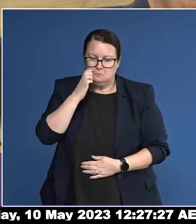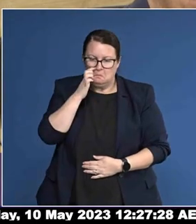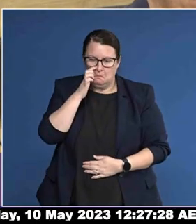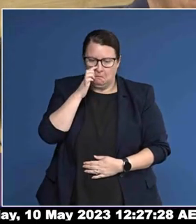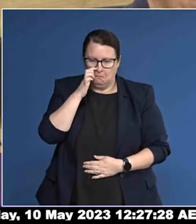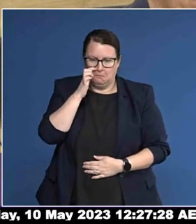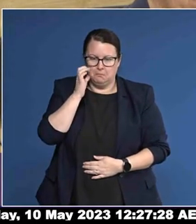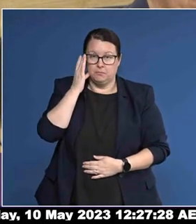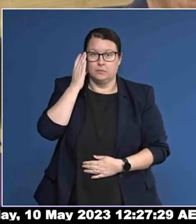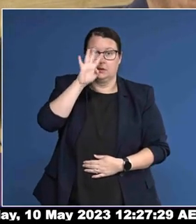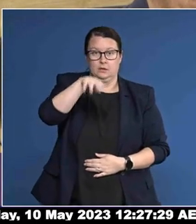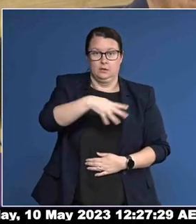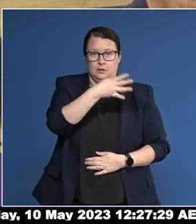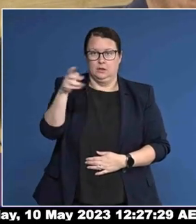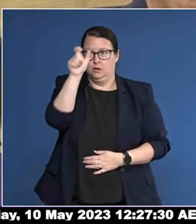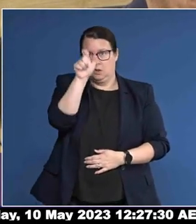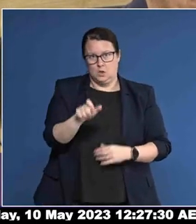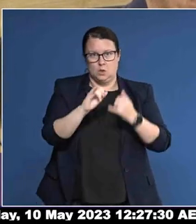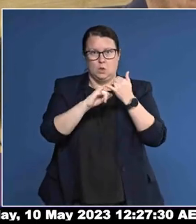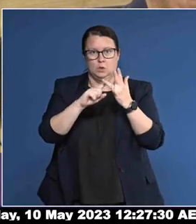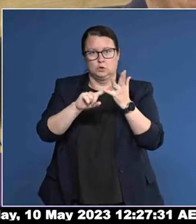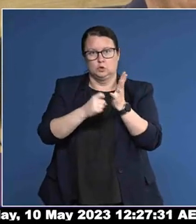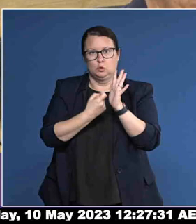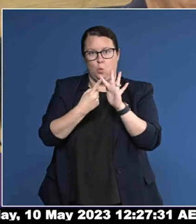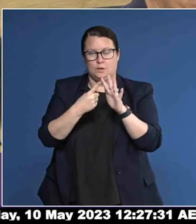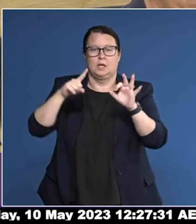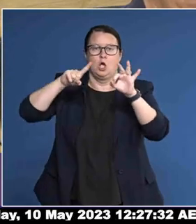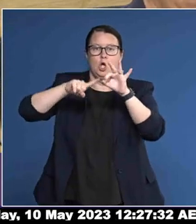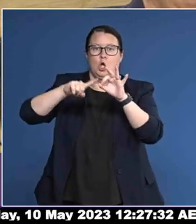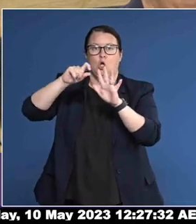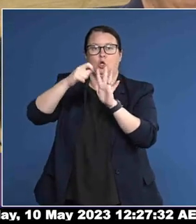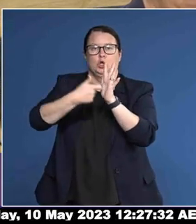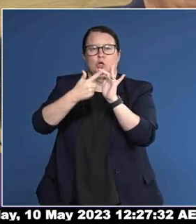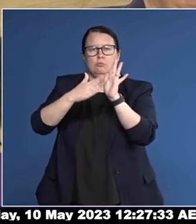Yes. MS EASTMAN: - then is the content that's in the column Action taken